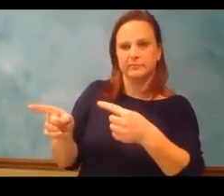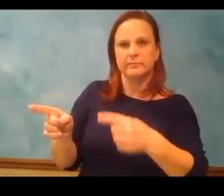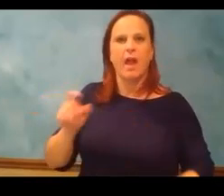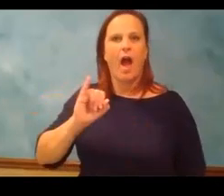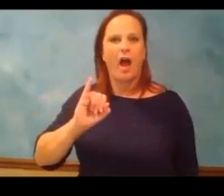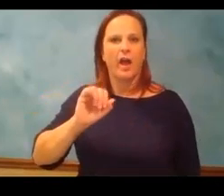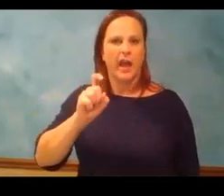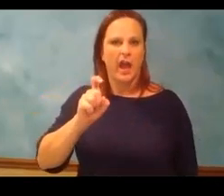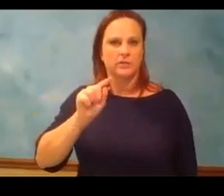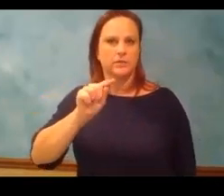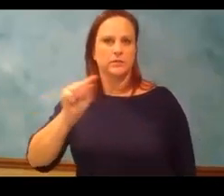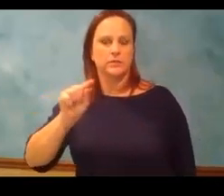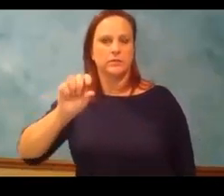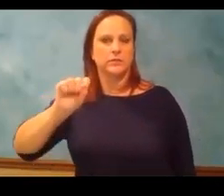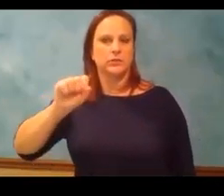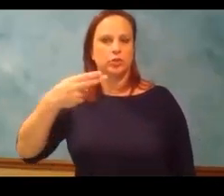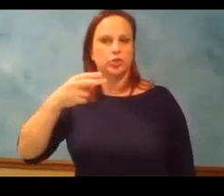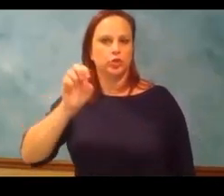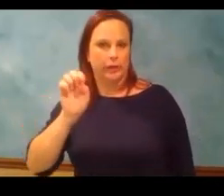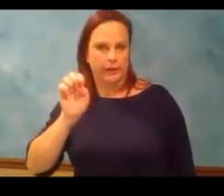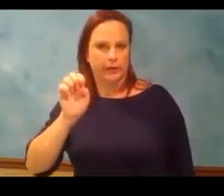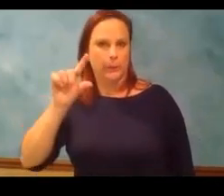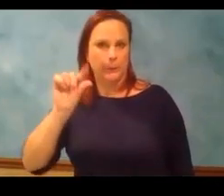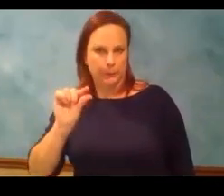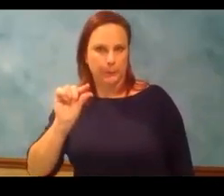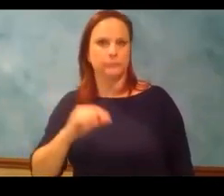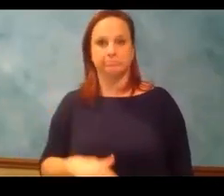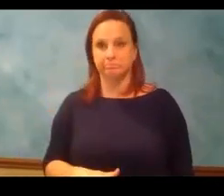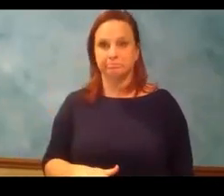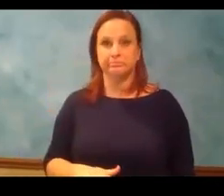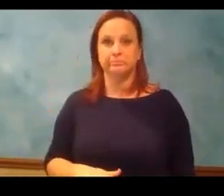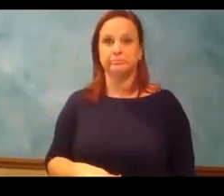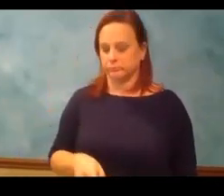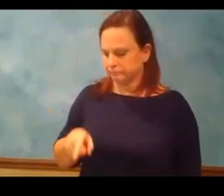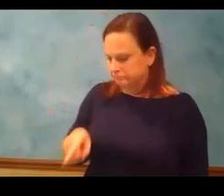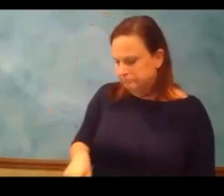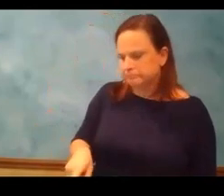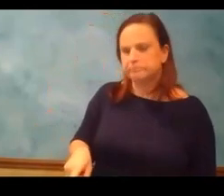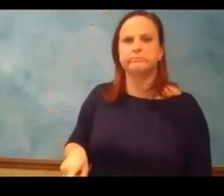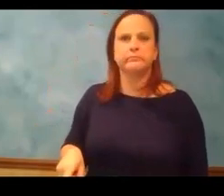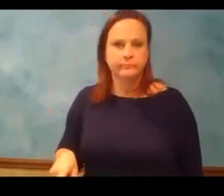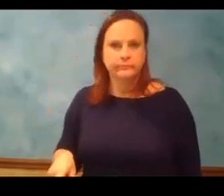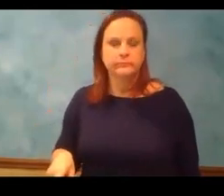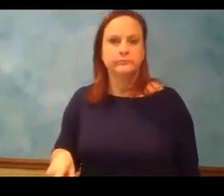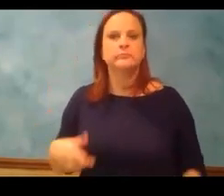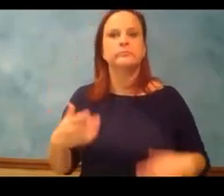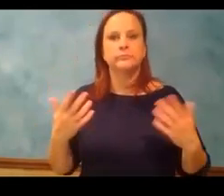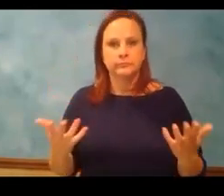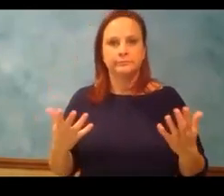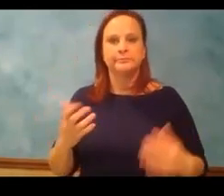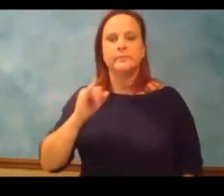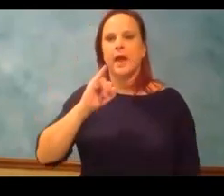So, for example, "WOMAN IX". So you would write, IX-she